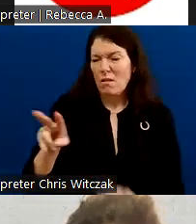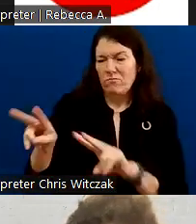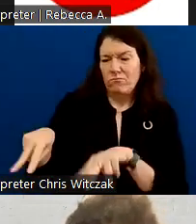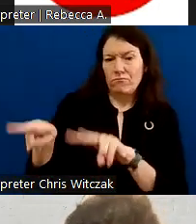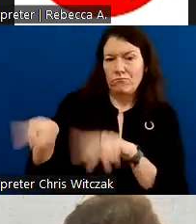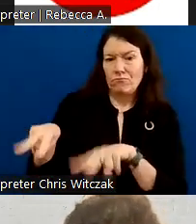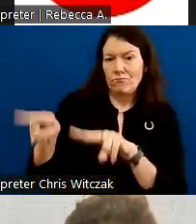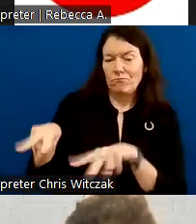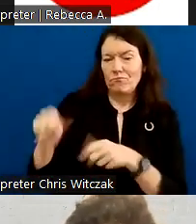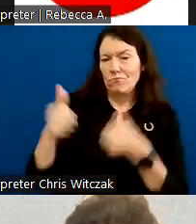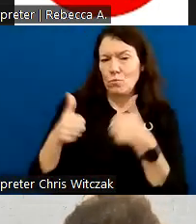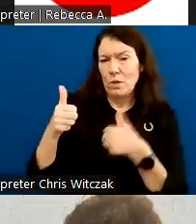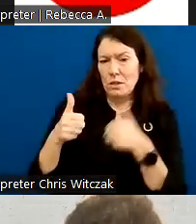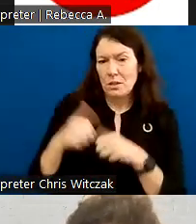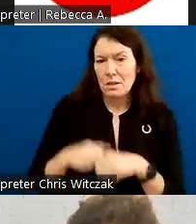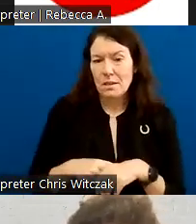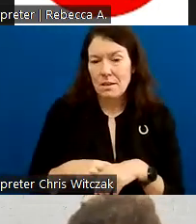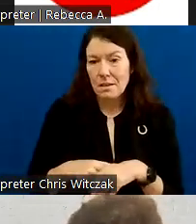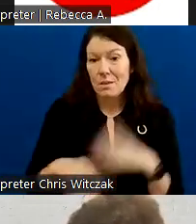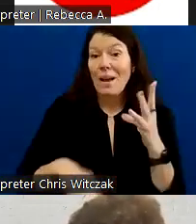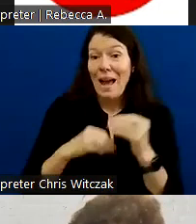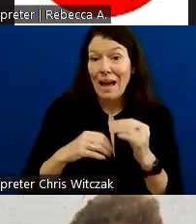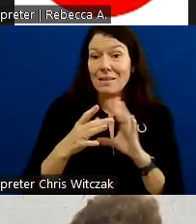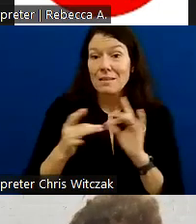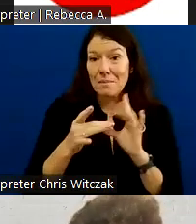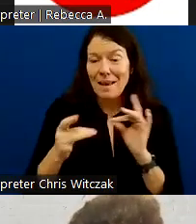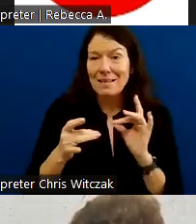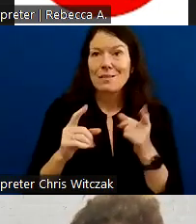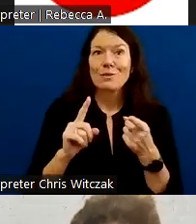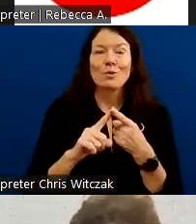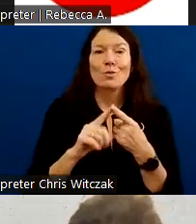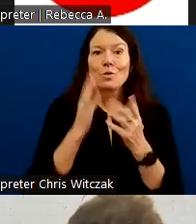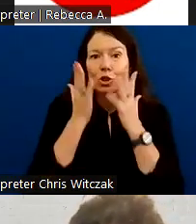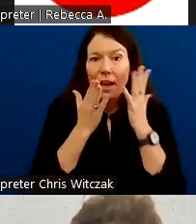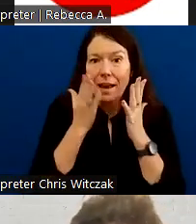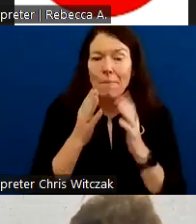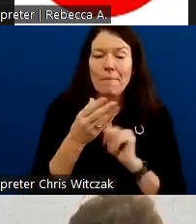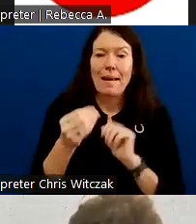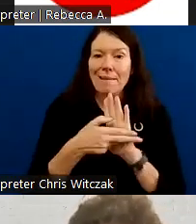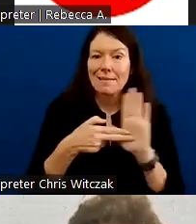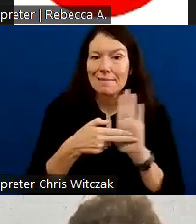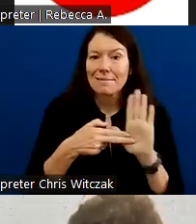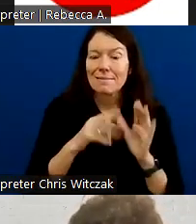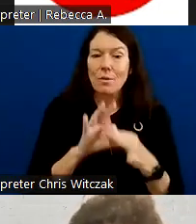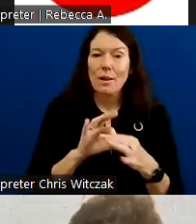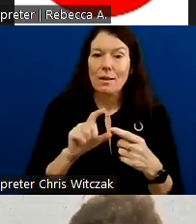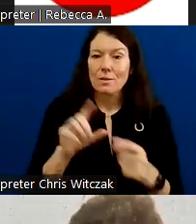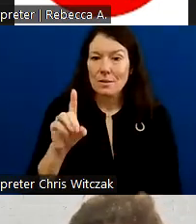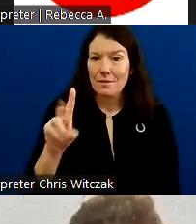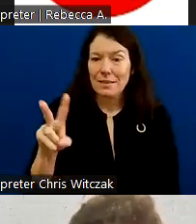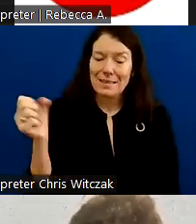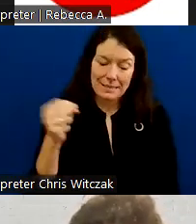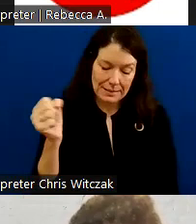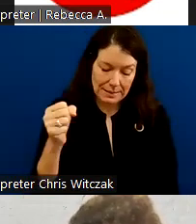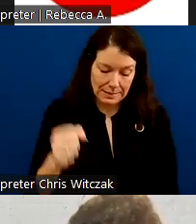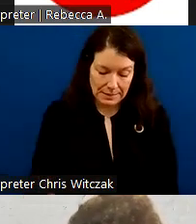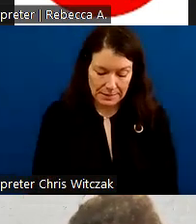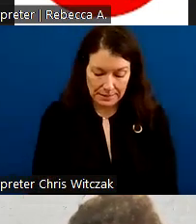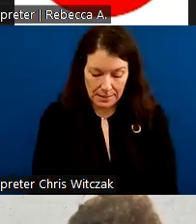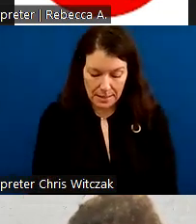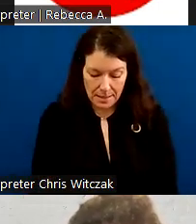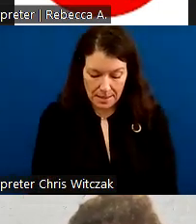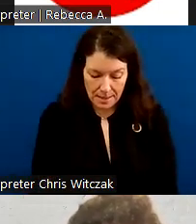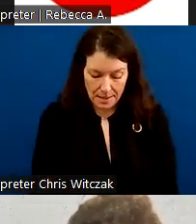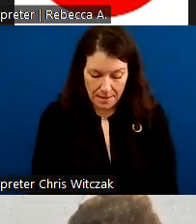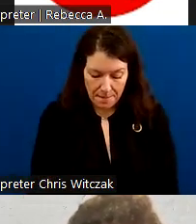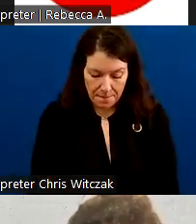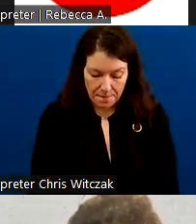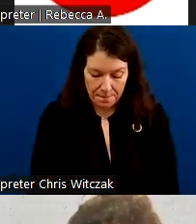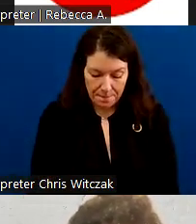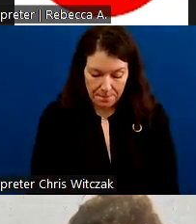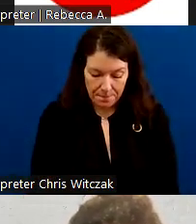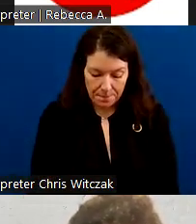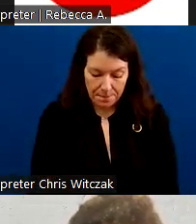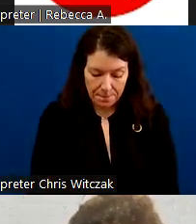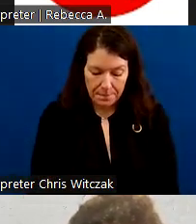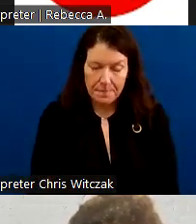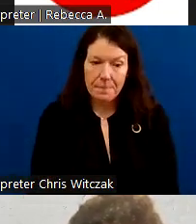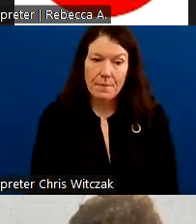to the messages of stigma and shame around domestic violence. yes